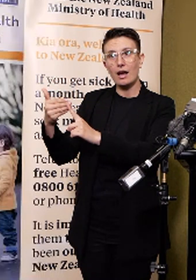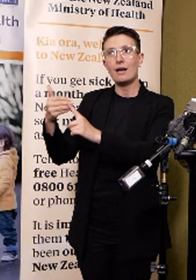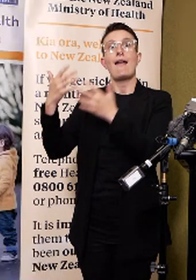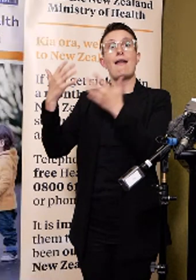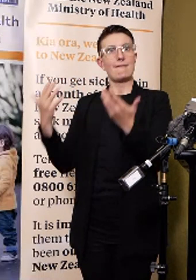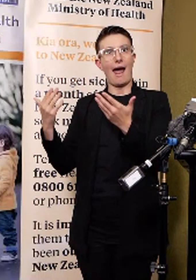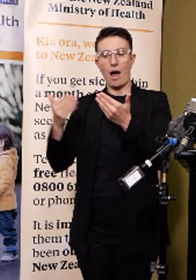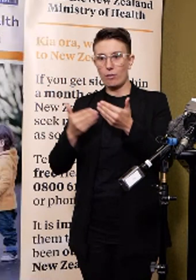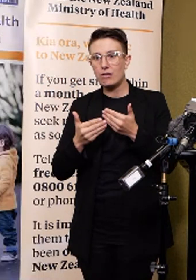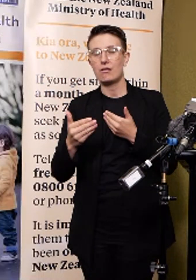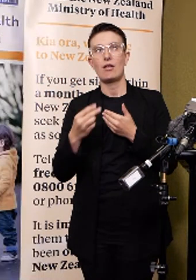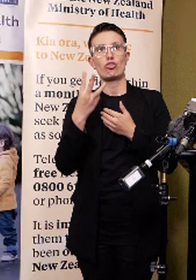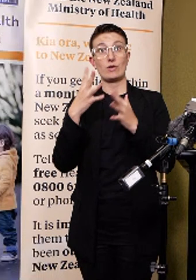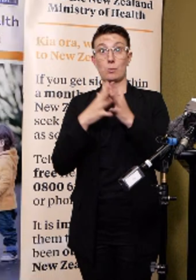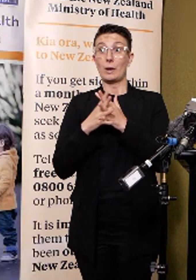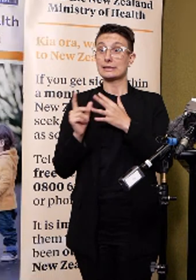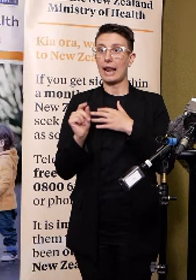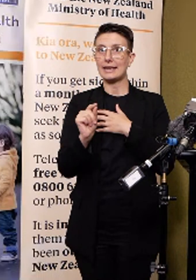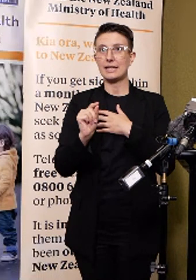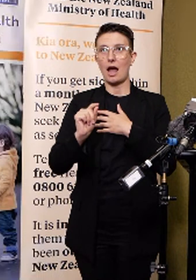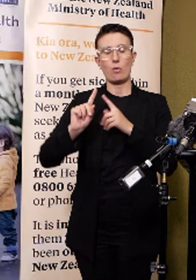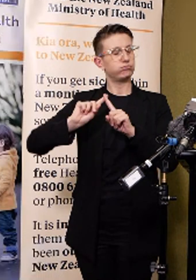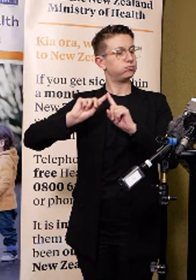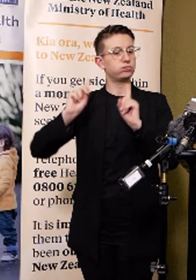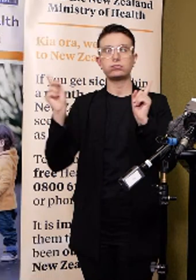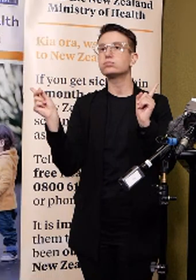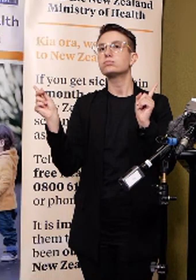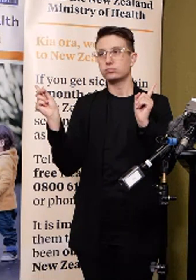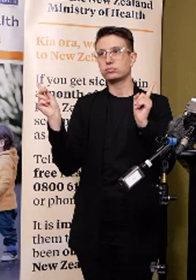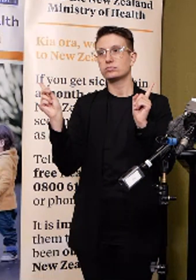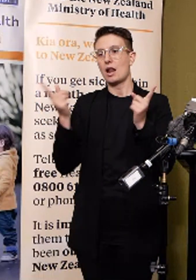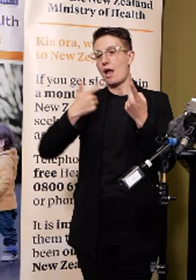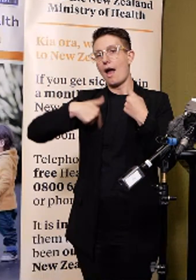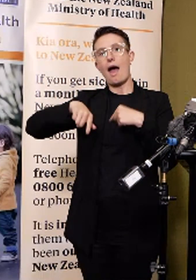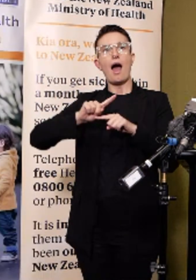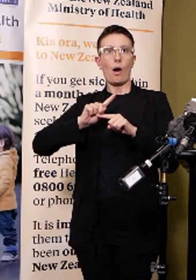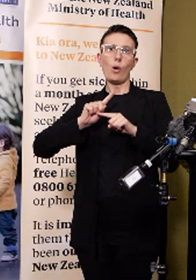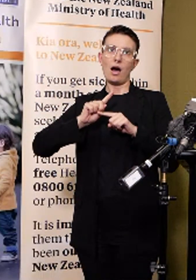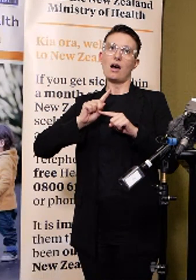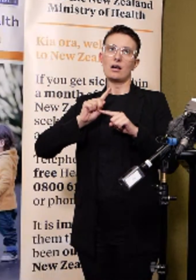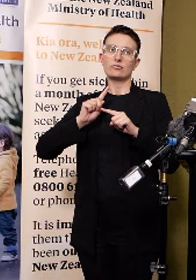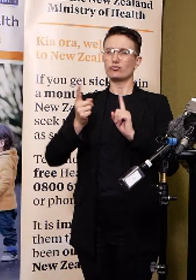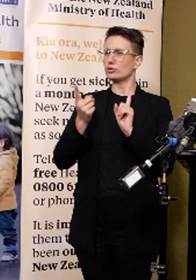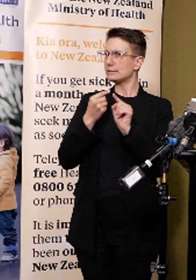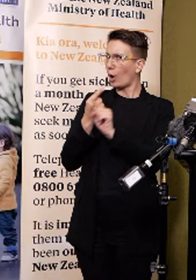And our response over that period has been very systematic, very well planned.